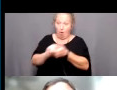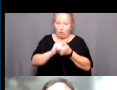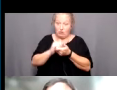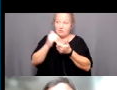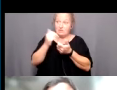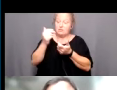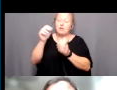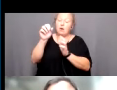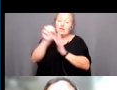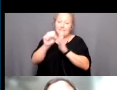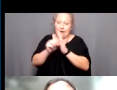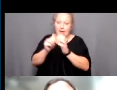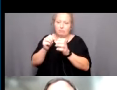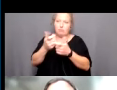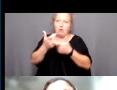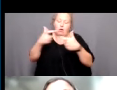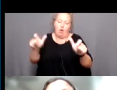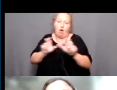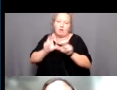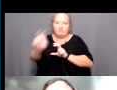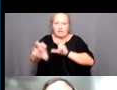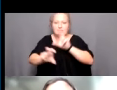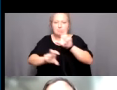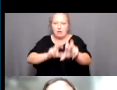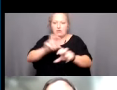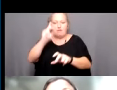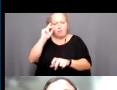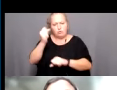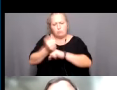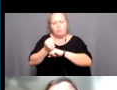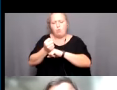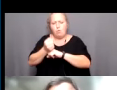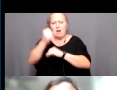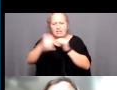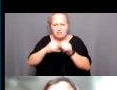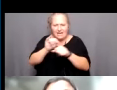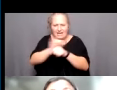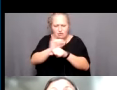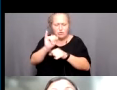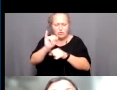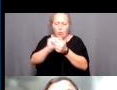large investments in supporting industry with the changes they're